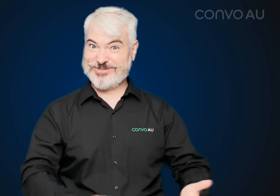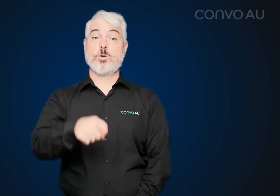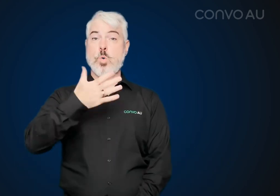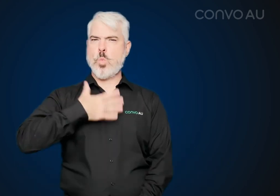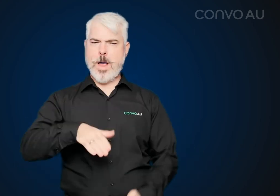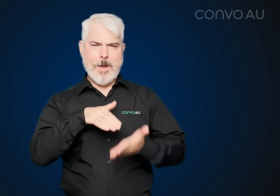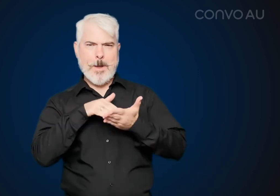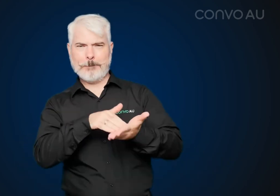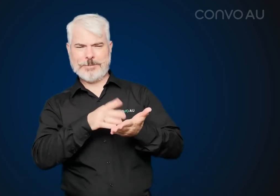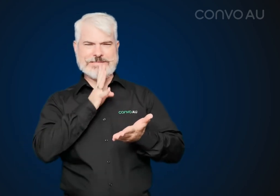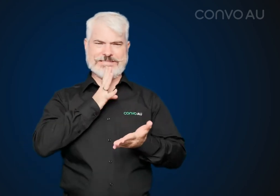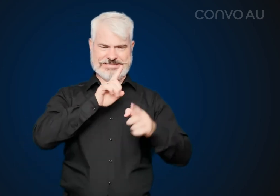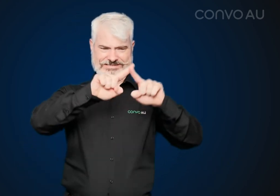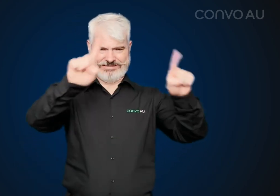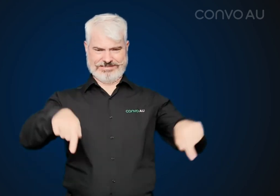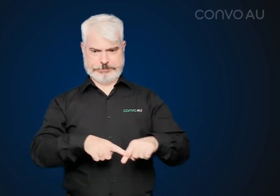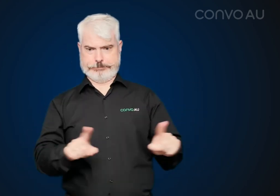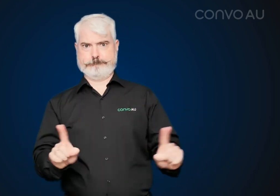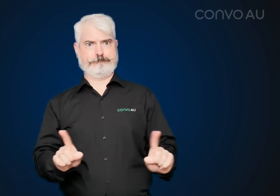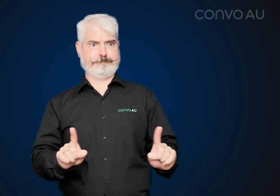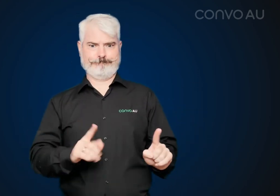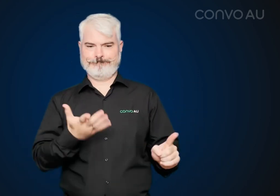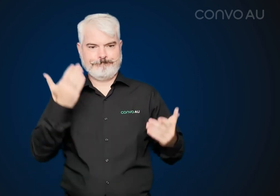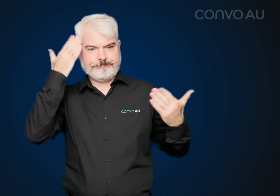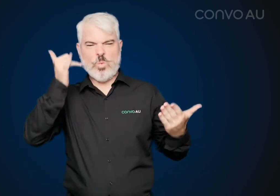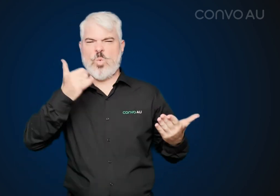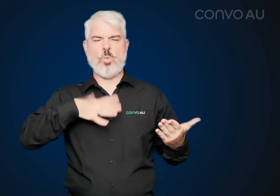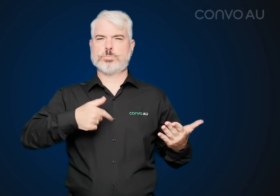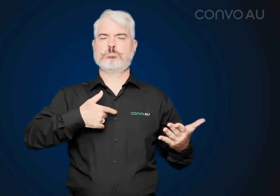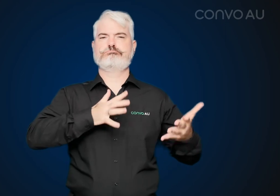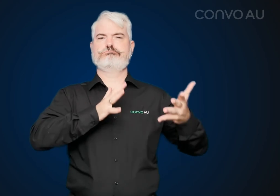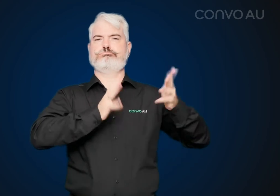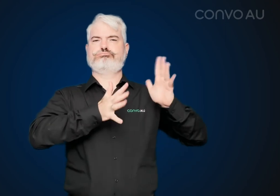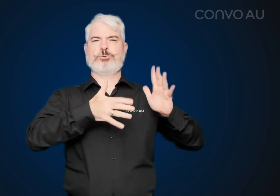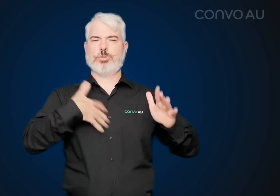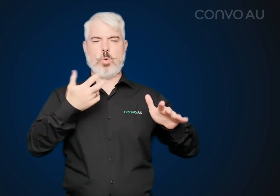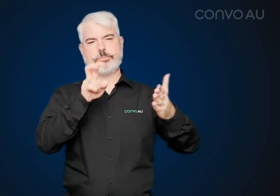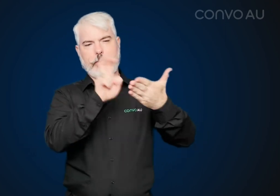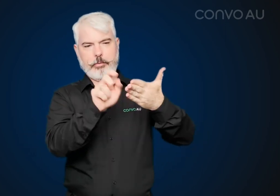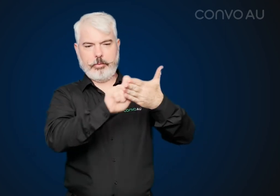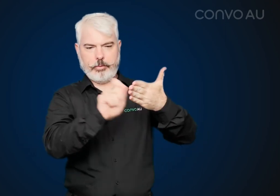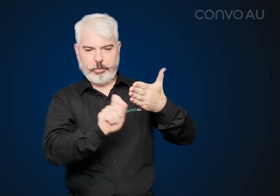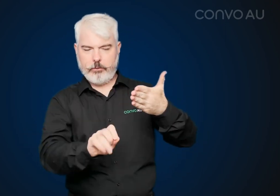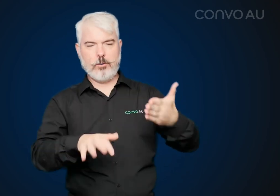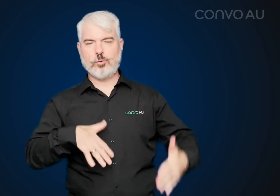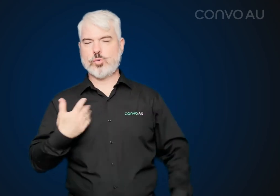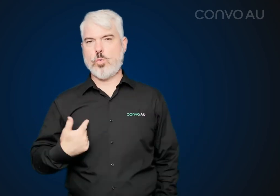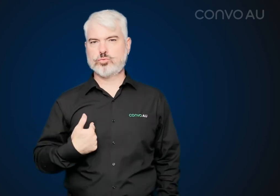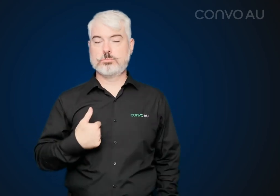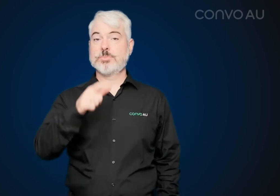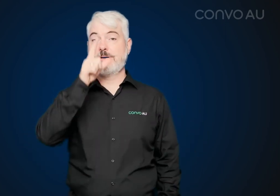If you need any help with filling in the sign up form, please contact us and we will help you.